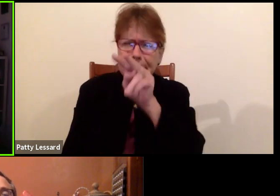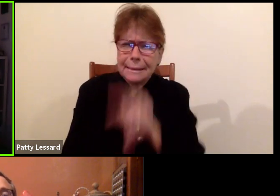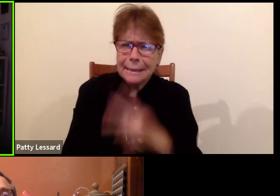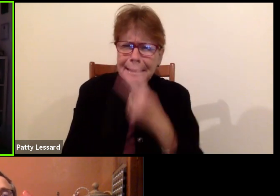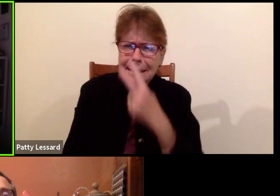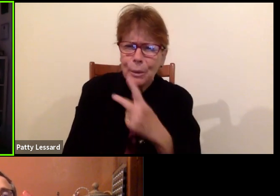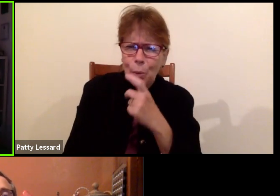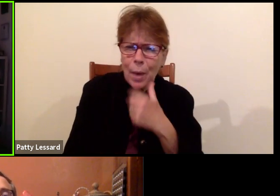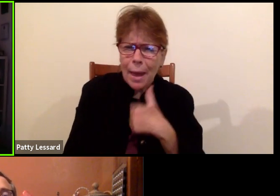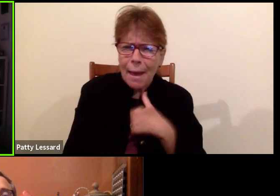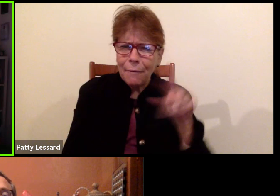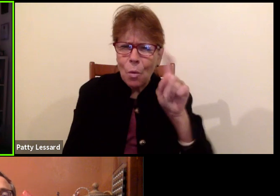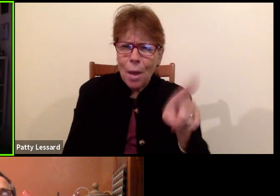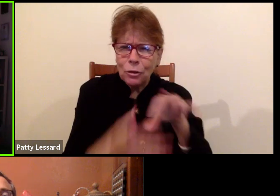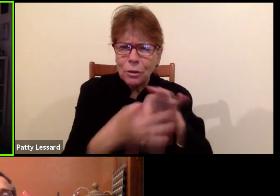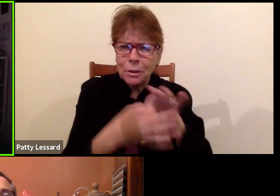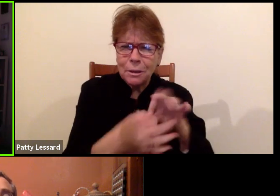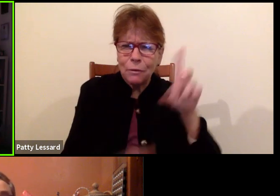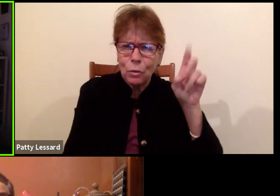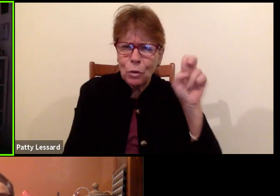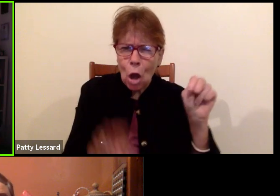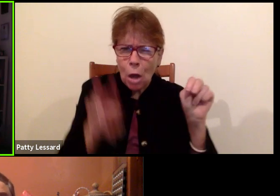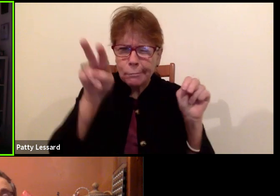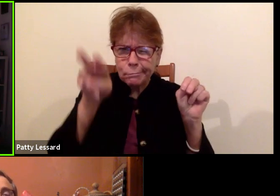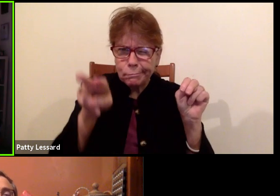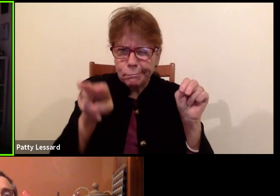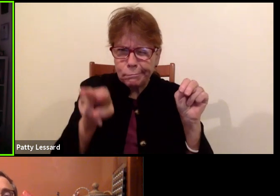compensation to them for their involvement, I would support that.